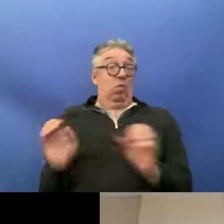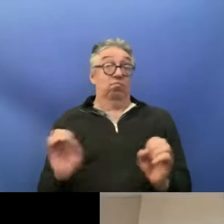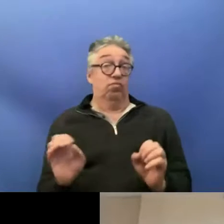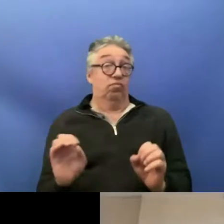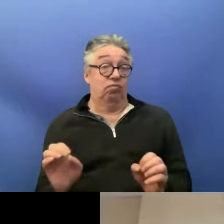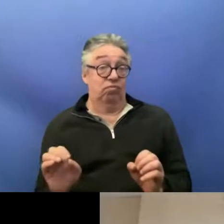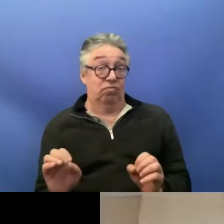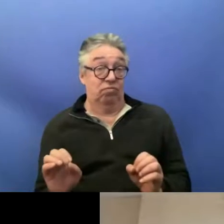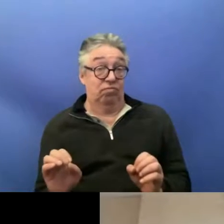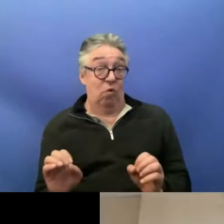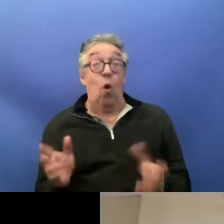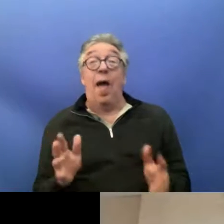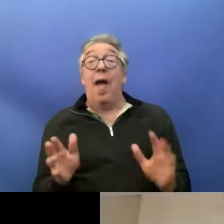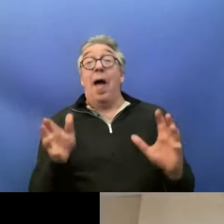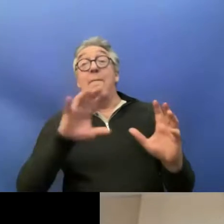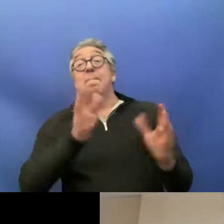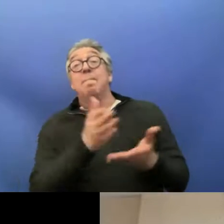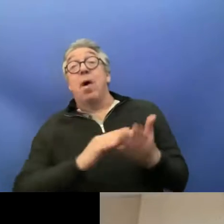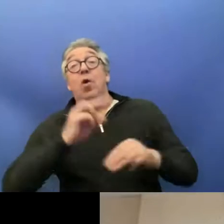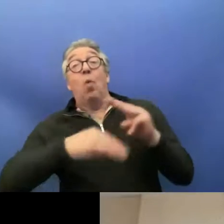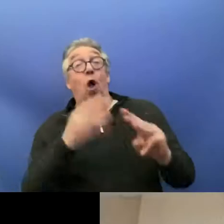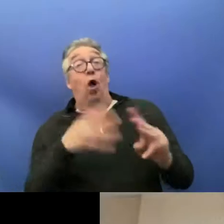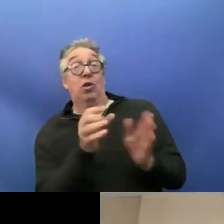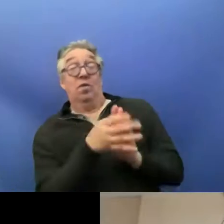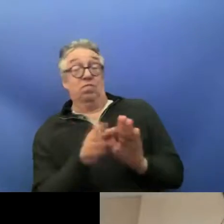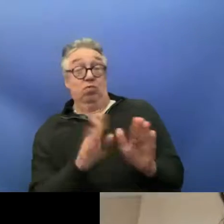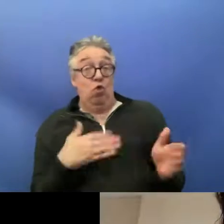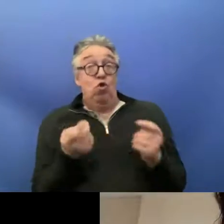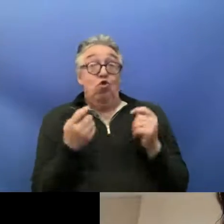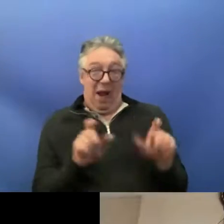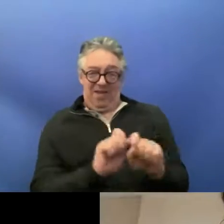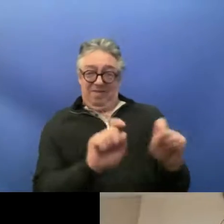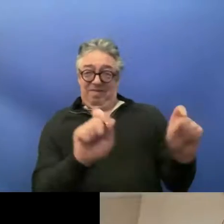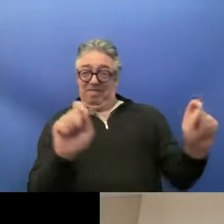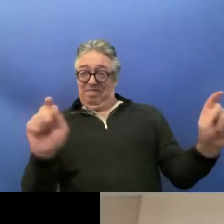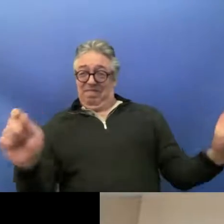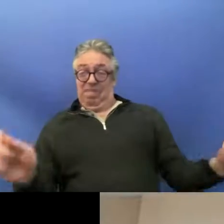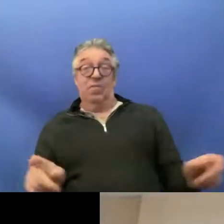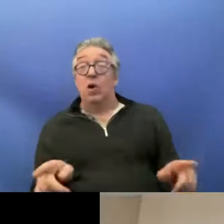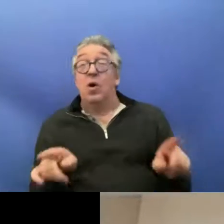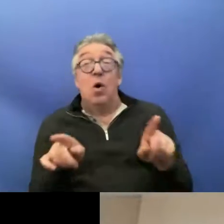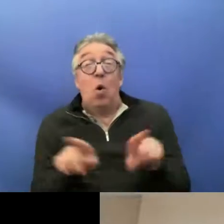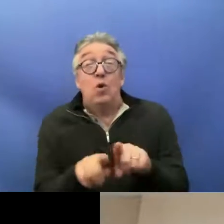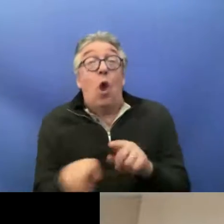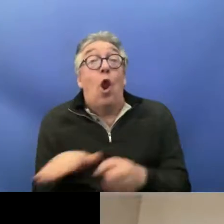We actually tried to send as much as possible to organizations.